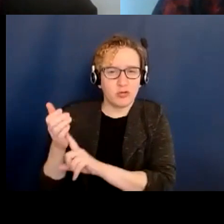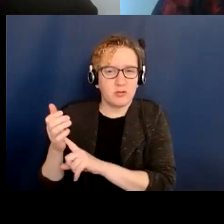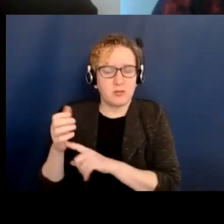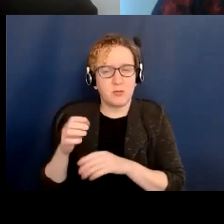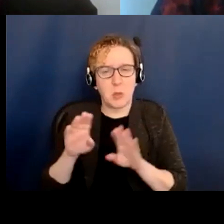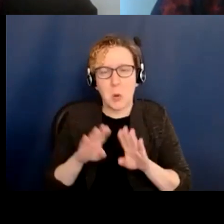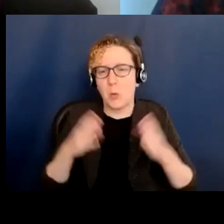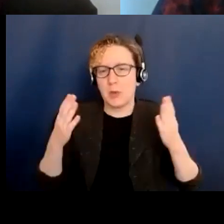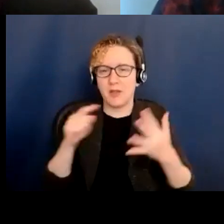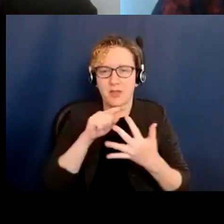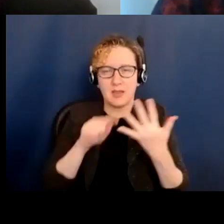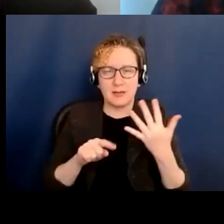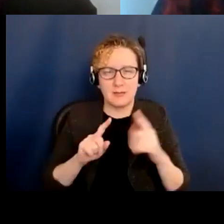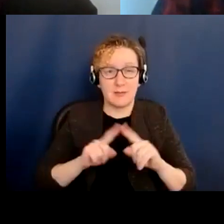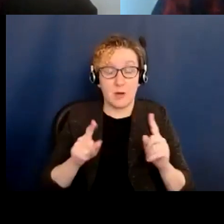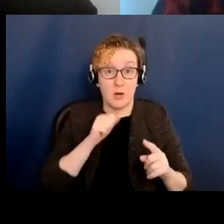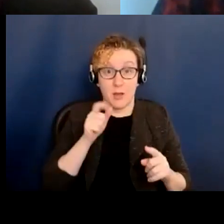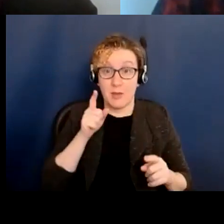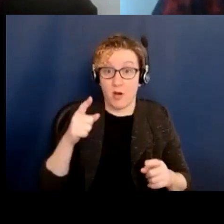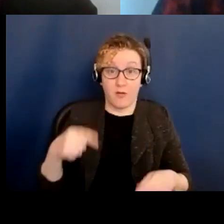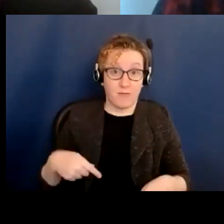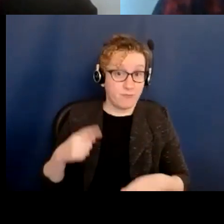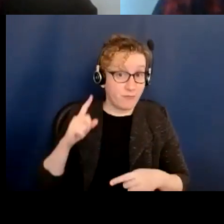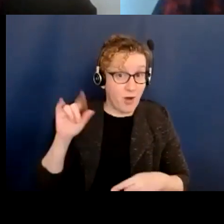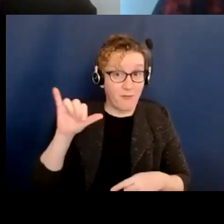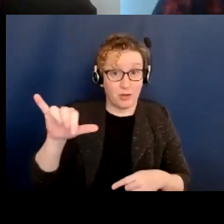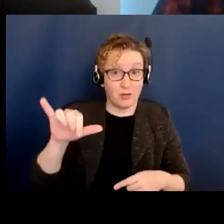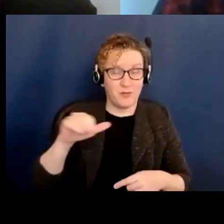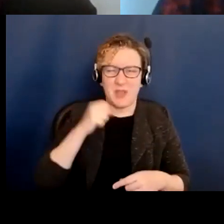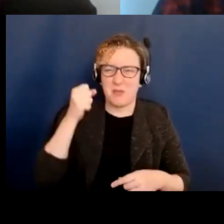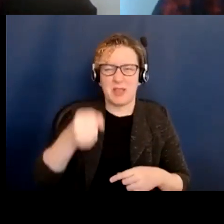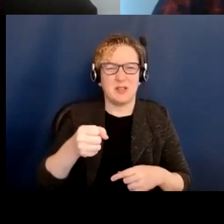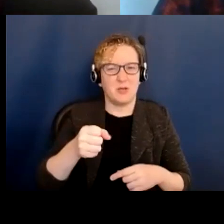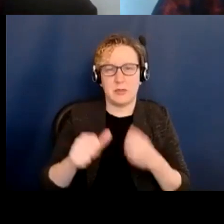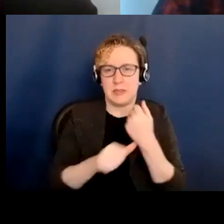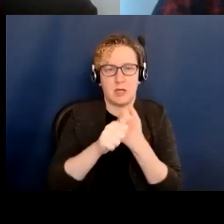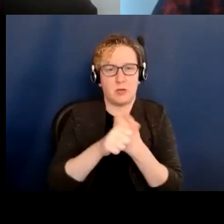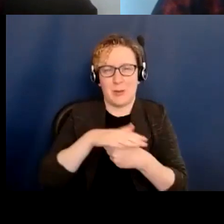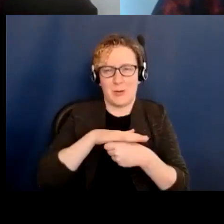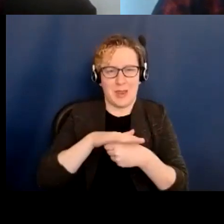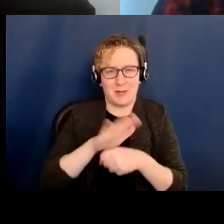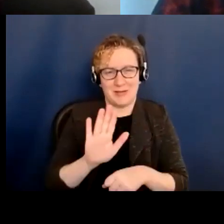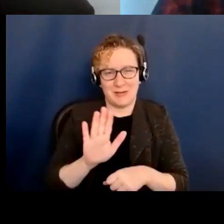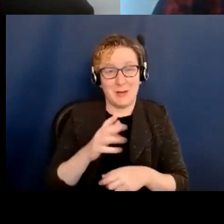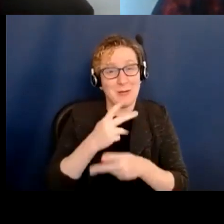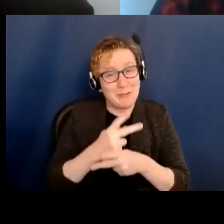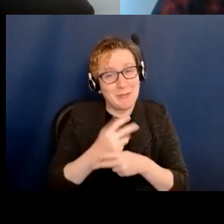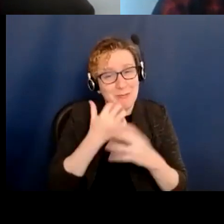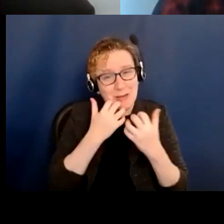You will not be there forever. We would not place you in a location that is dangerous. We do care about you.